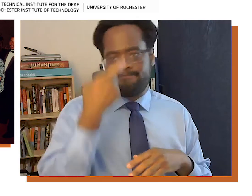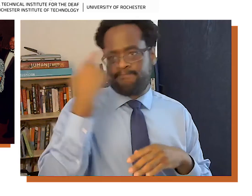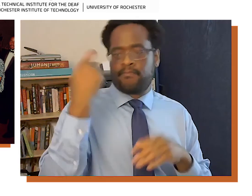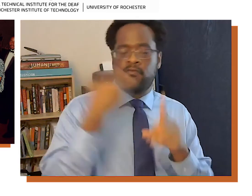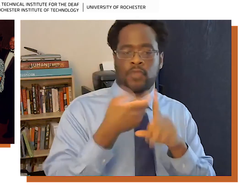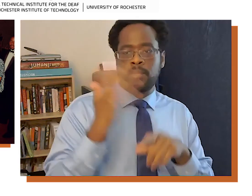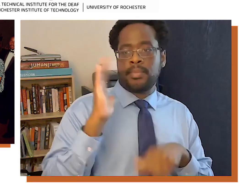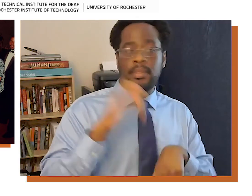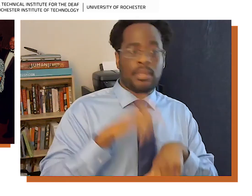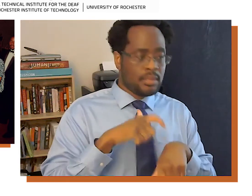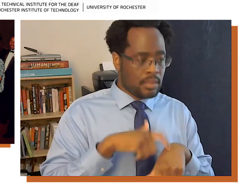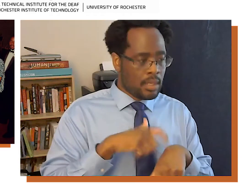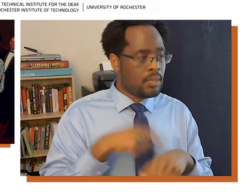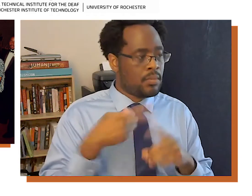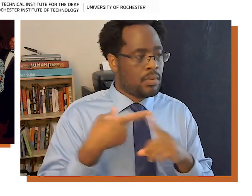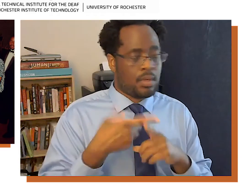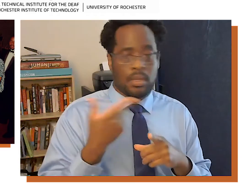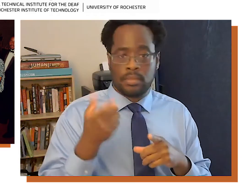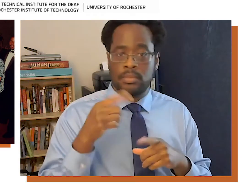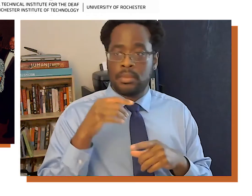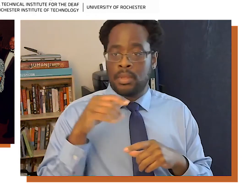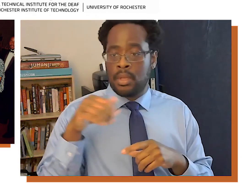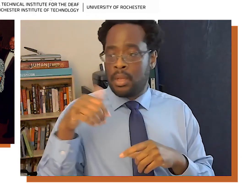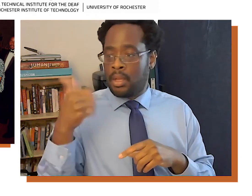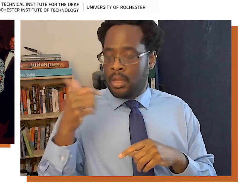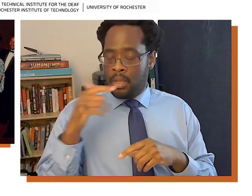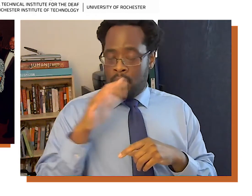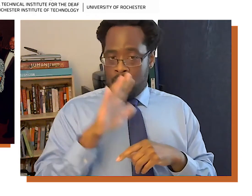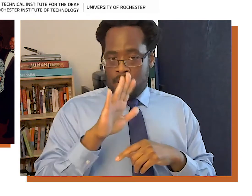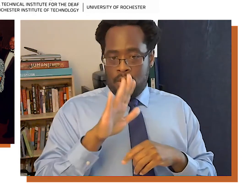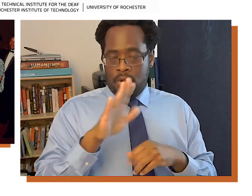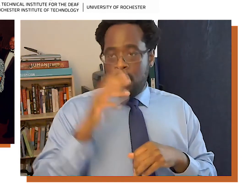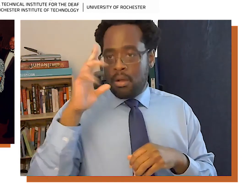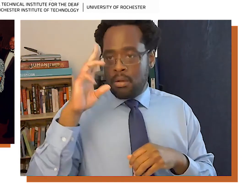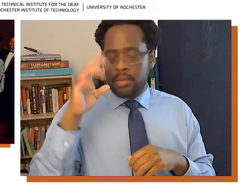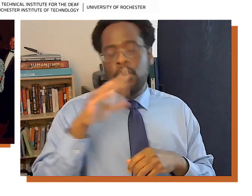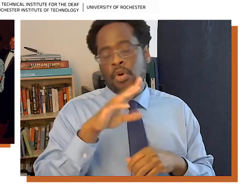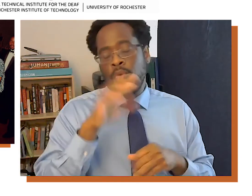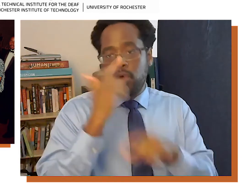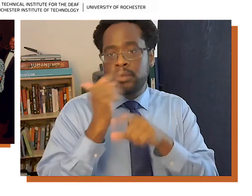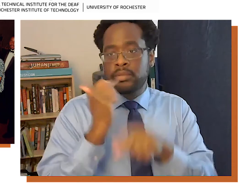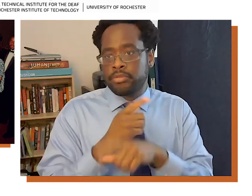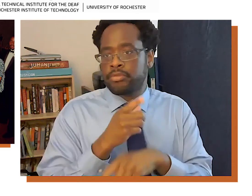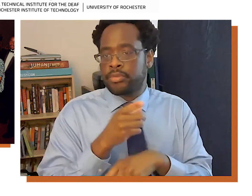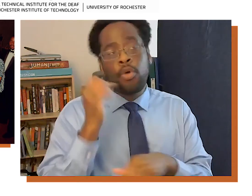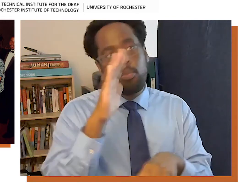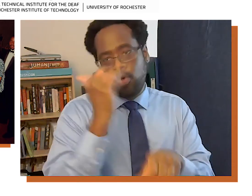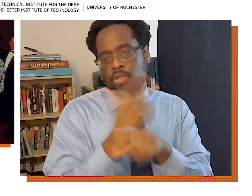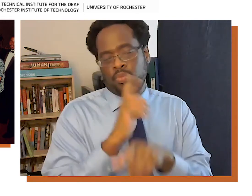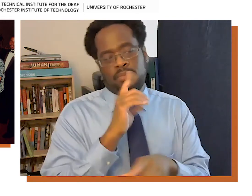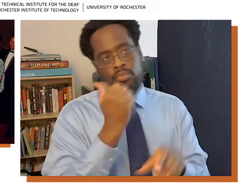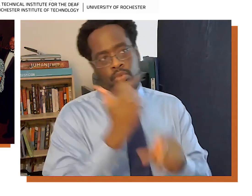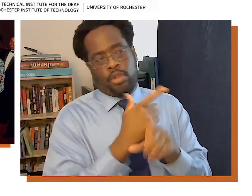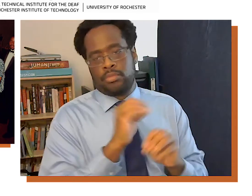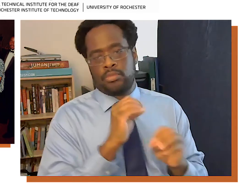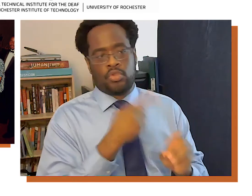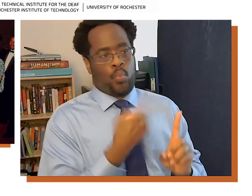really, because she had experienced some trauma previously from her siblings, her brothers,